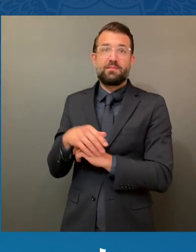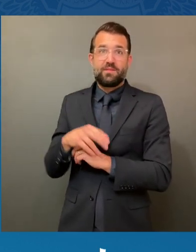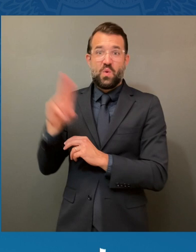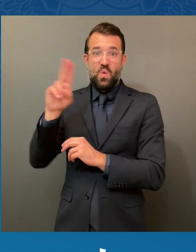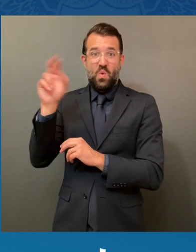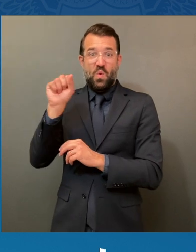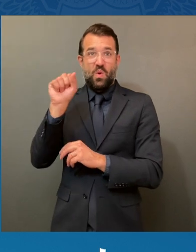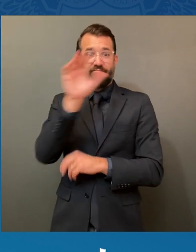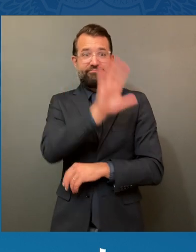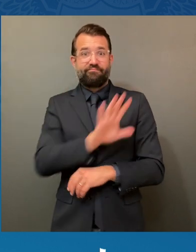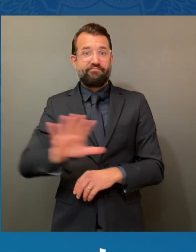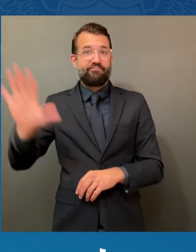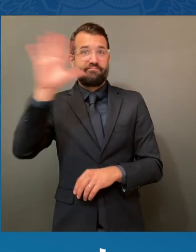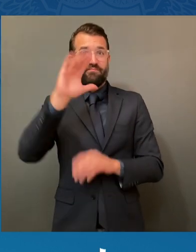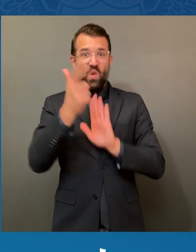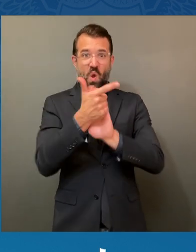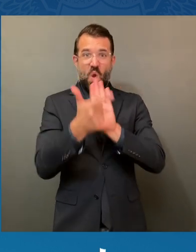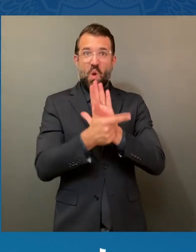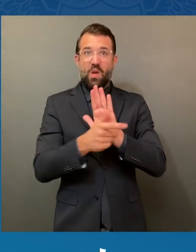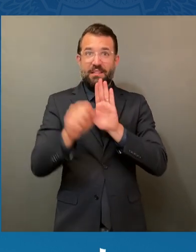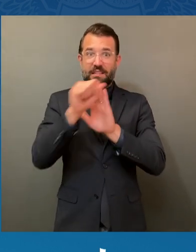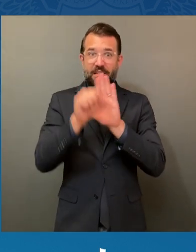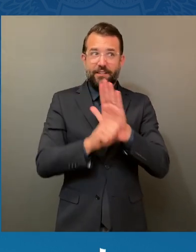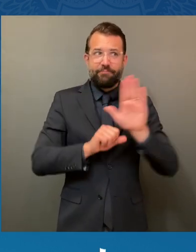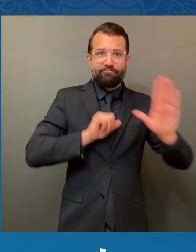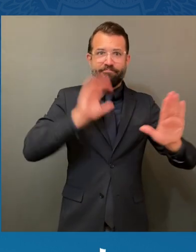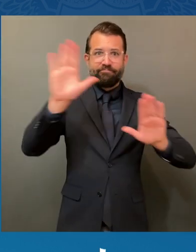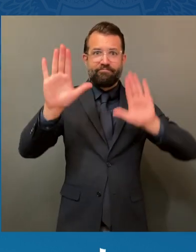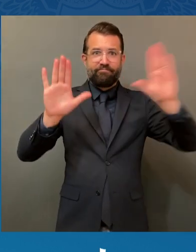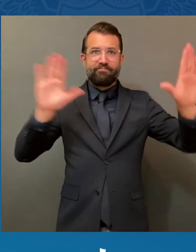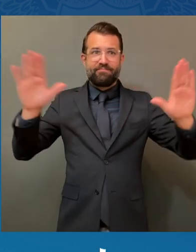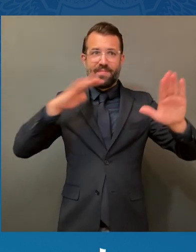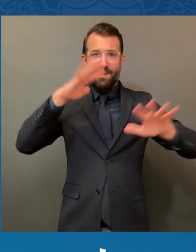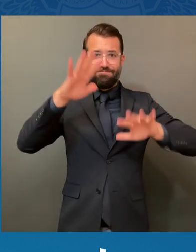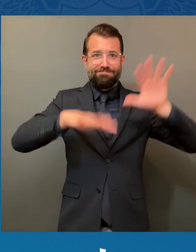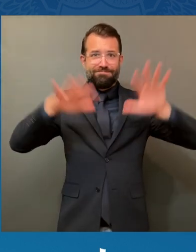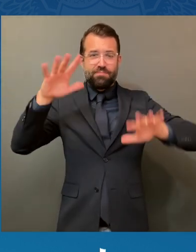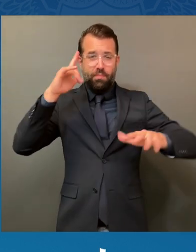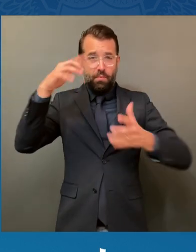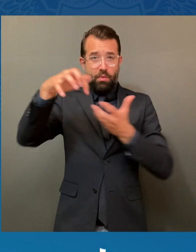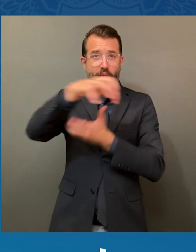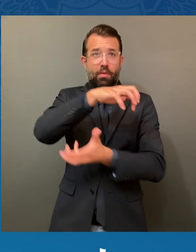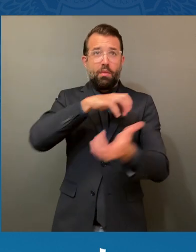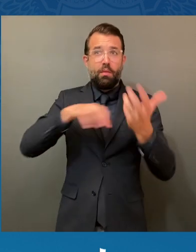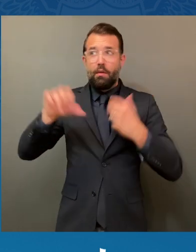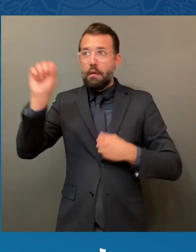in different states on this issue and the confusion it is creating and the need, then,